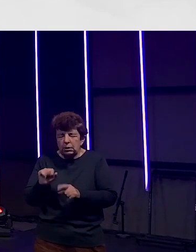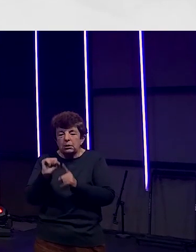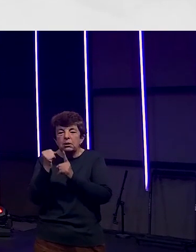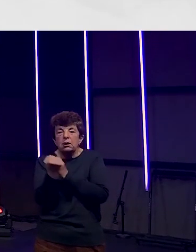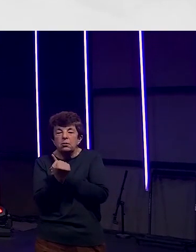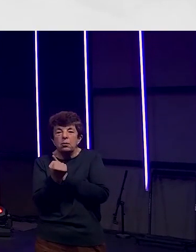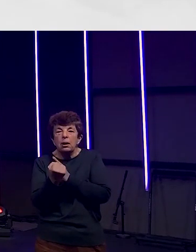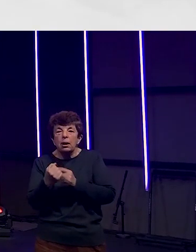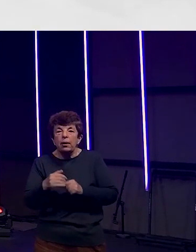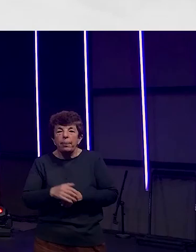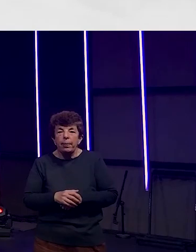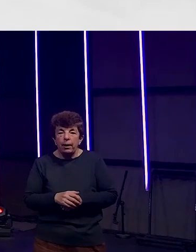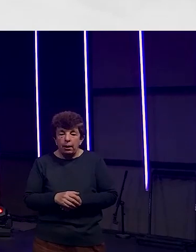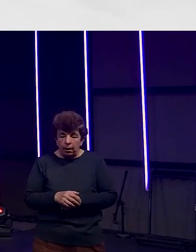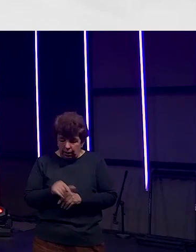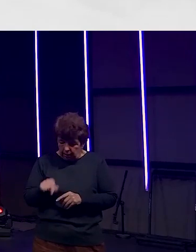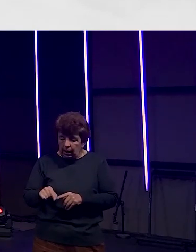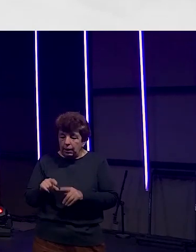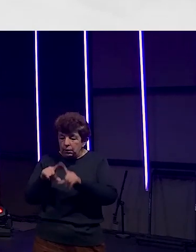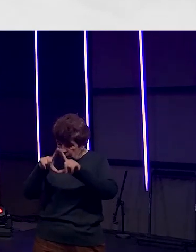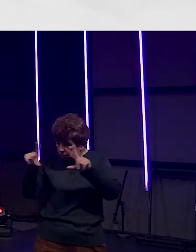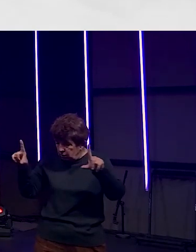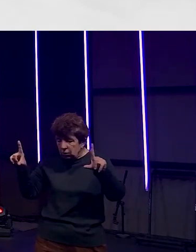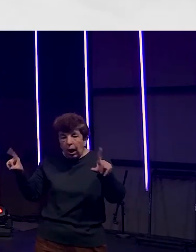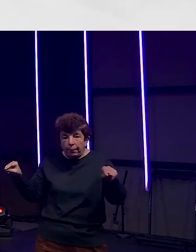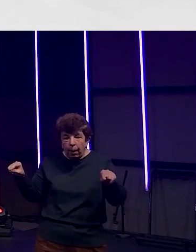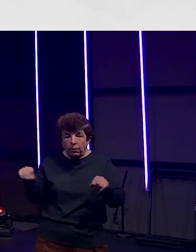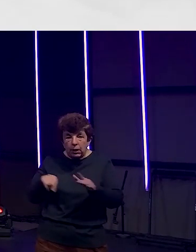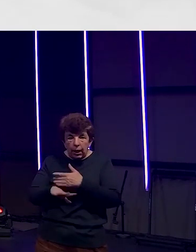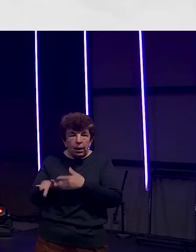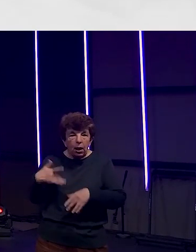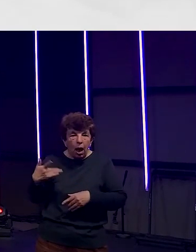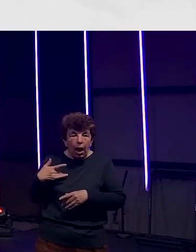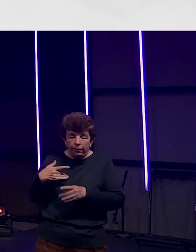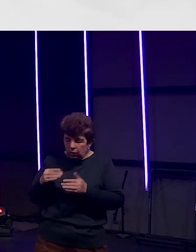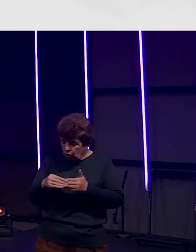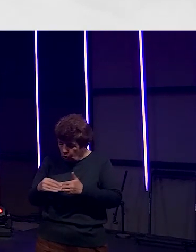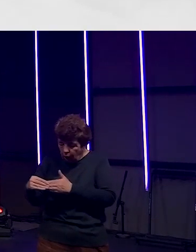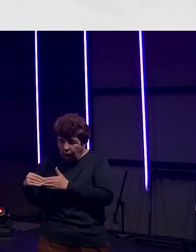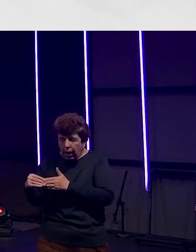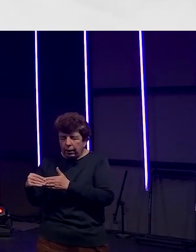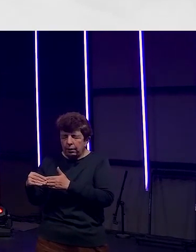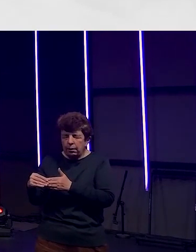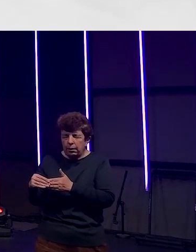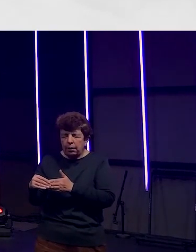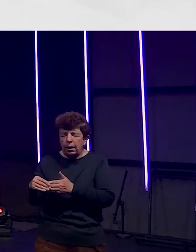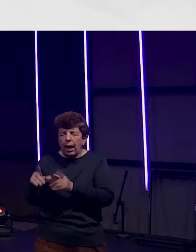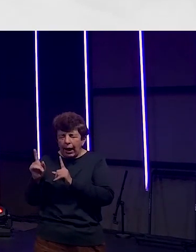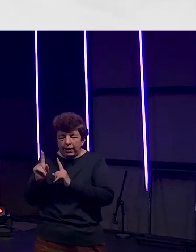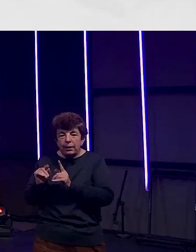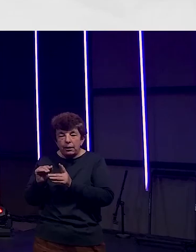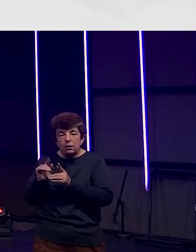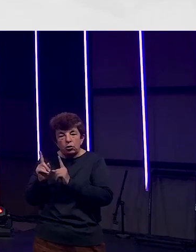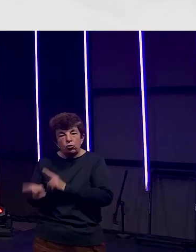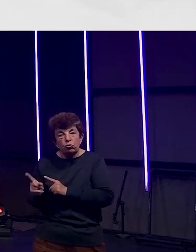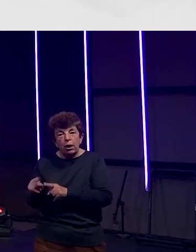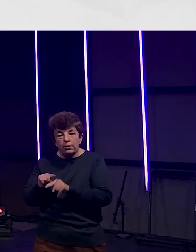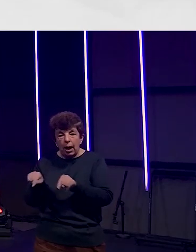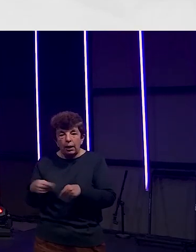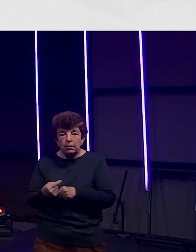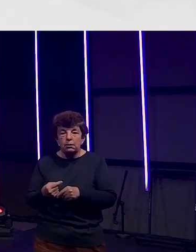uses these signposts in life to guide and to instruct us. To recognise